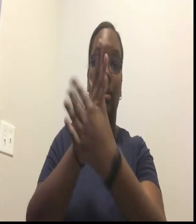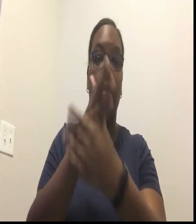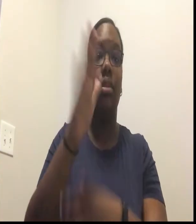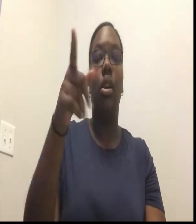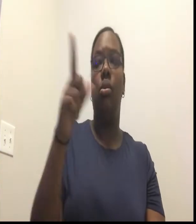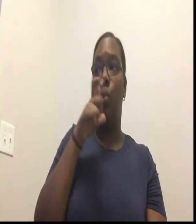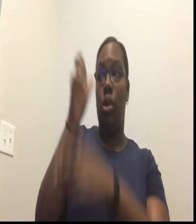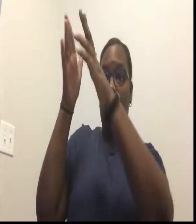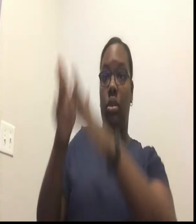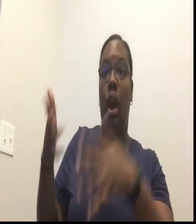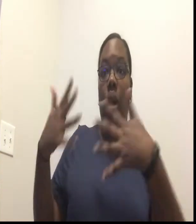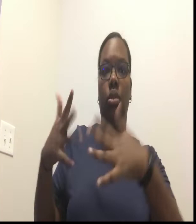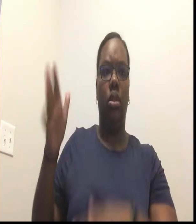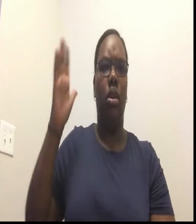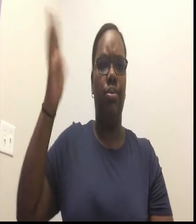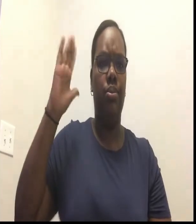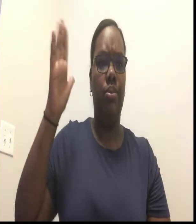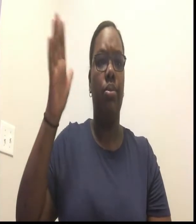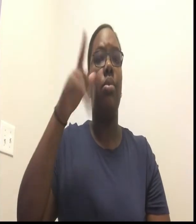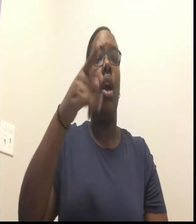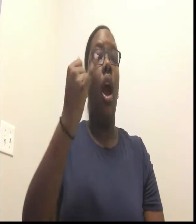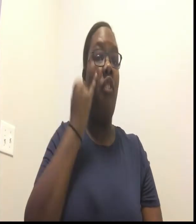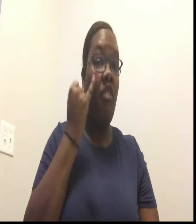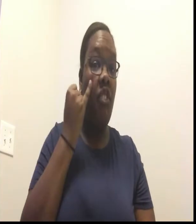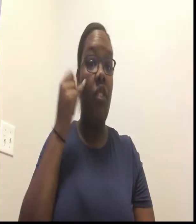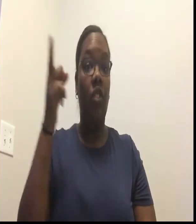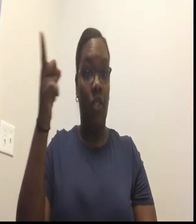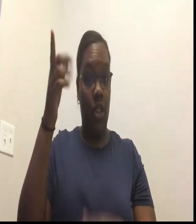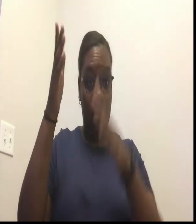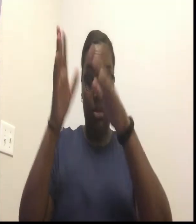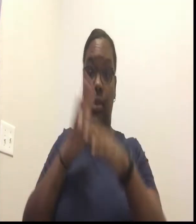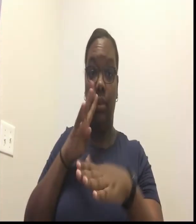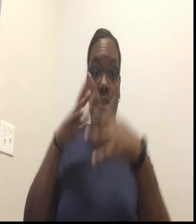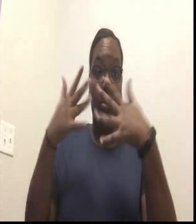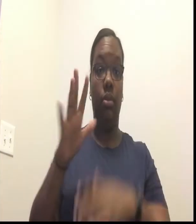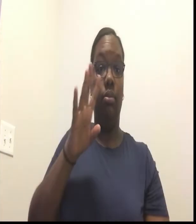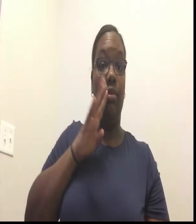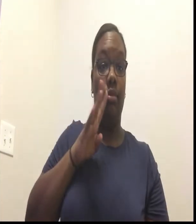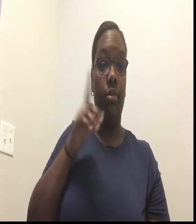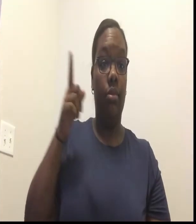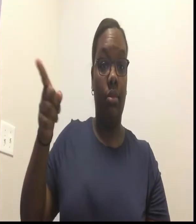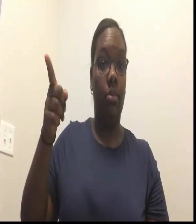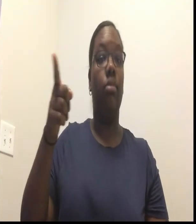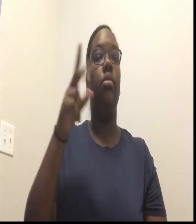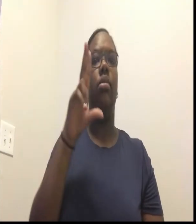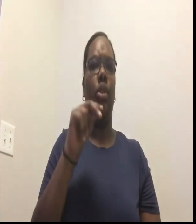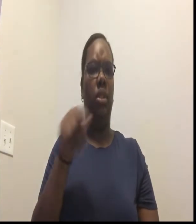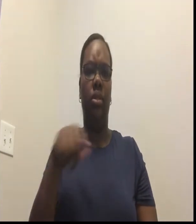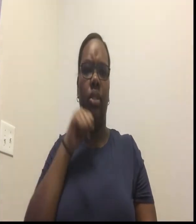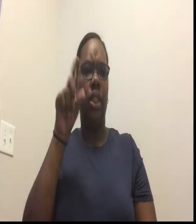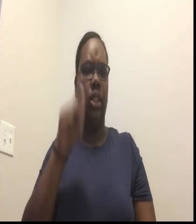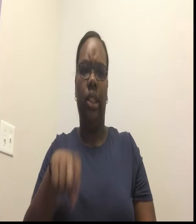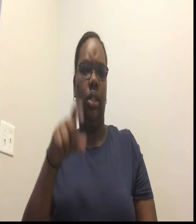interrupt because something urgent has come up and you need to speak. So yes you